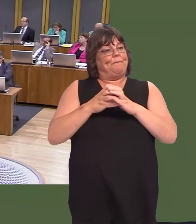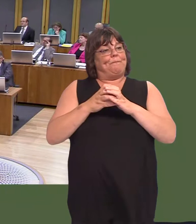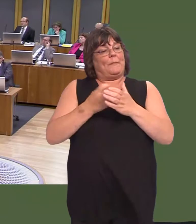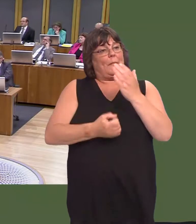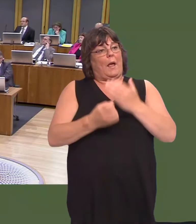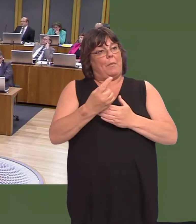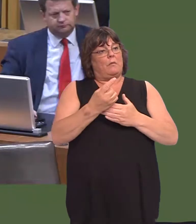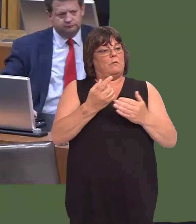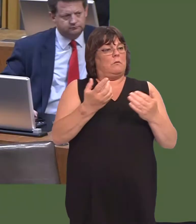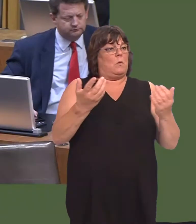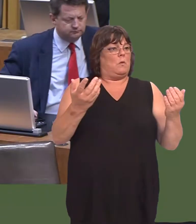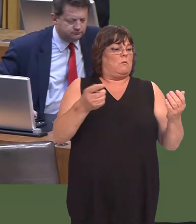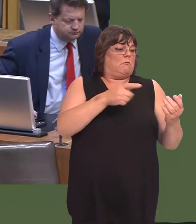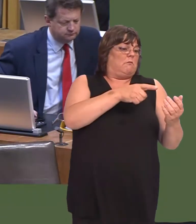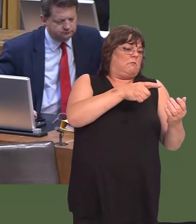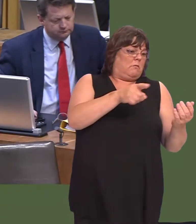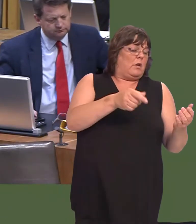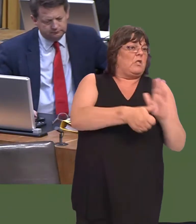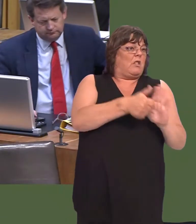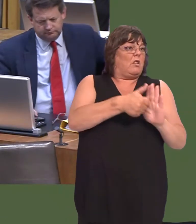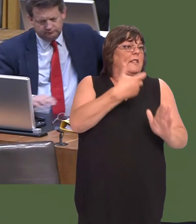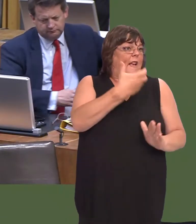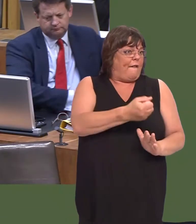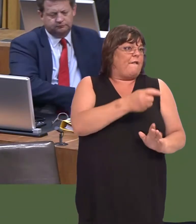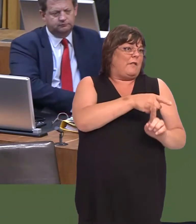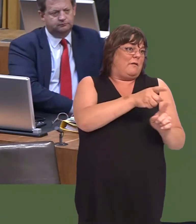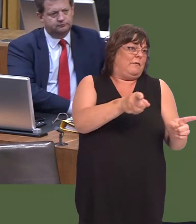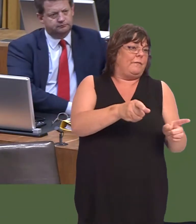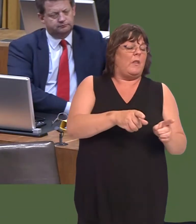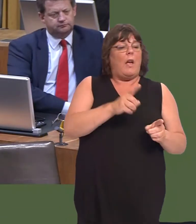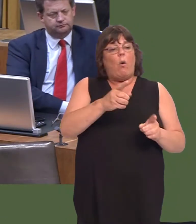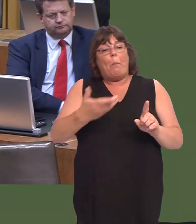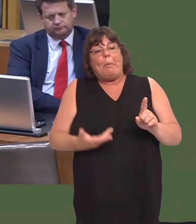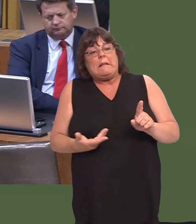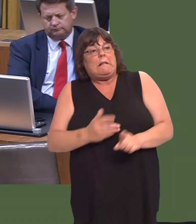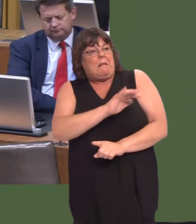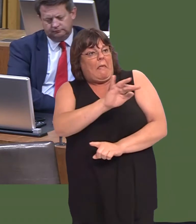to support them and also where there are already businesses that exist in that area.